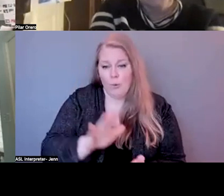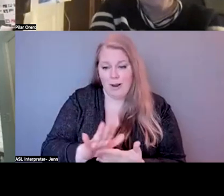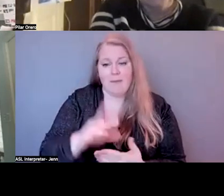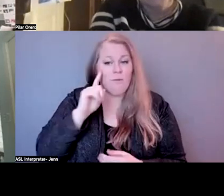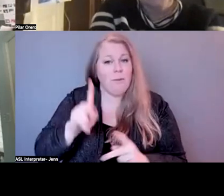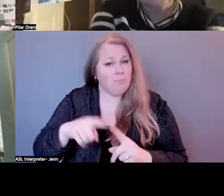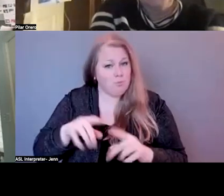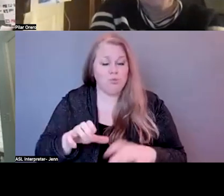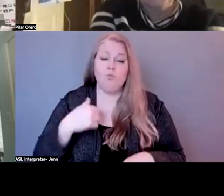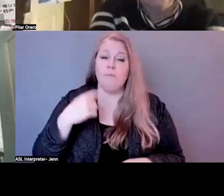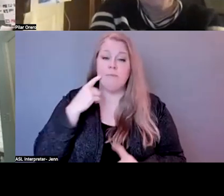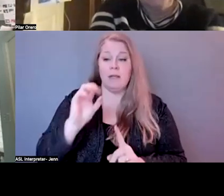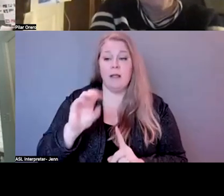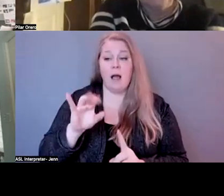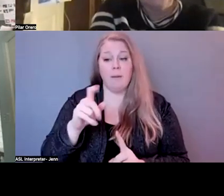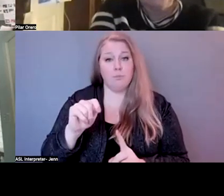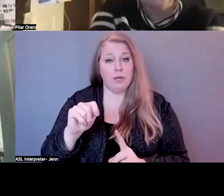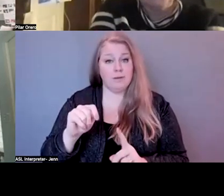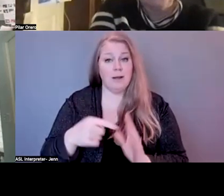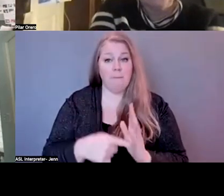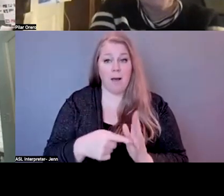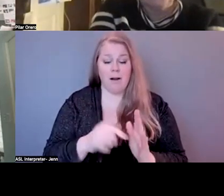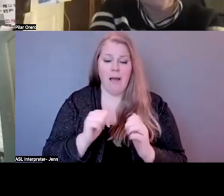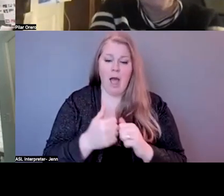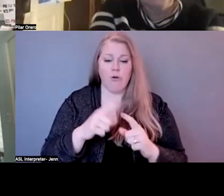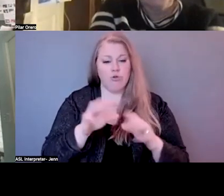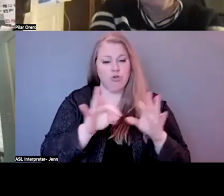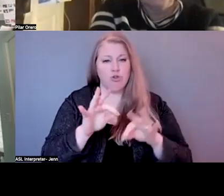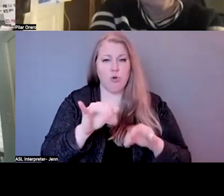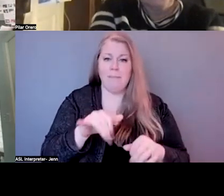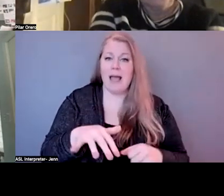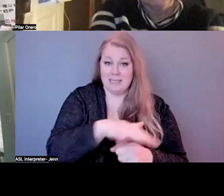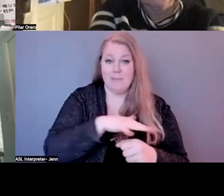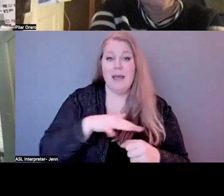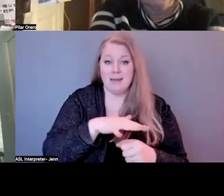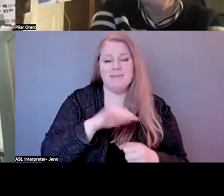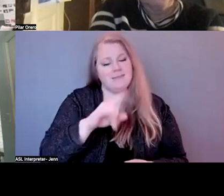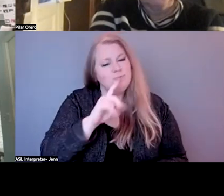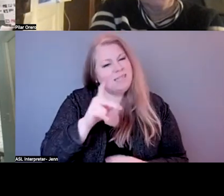I think the object model, knowing how to describe a space, is a key part of that.